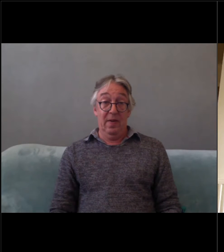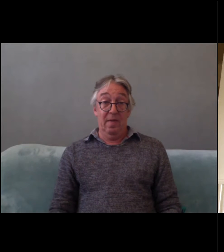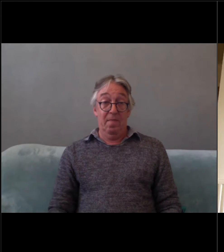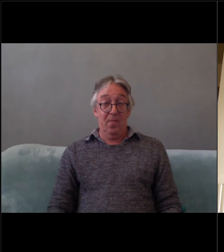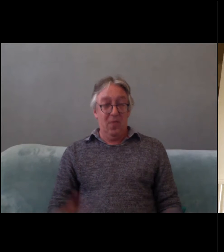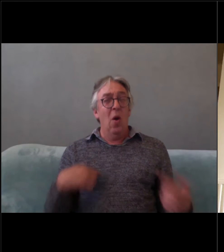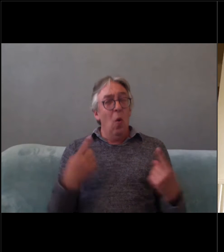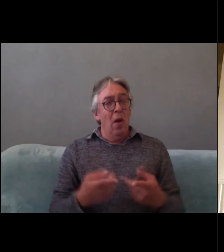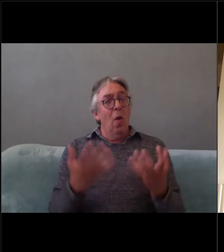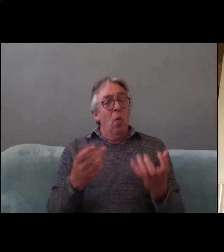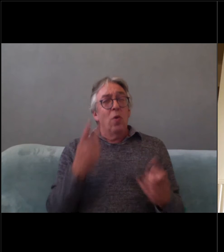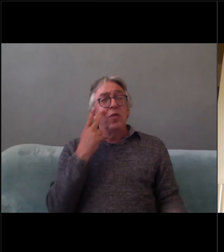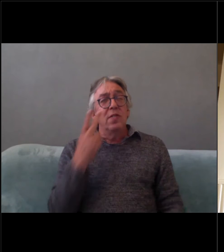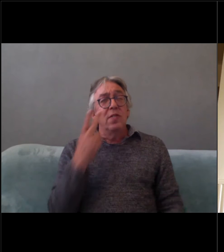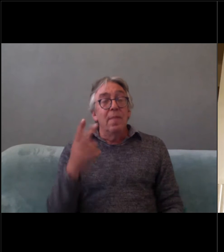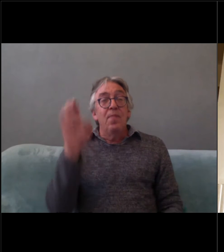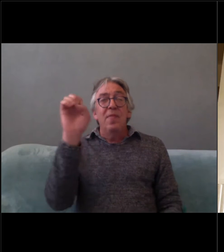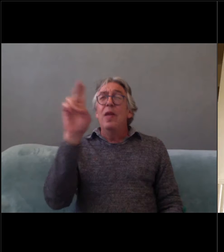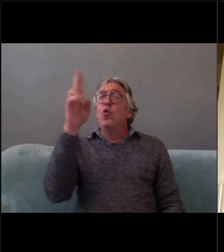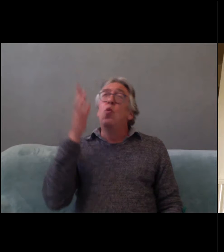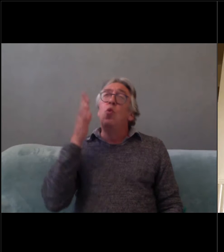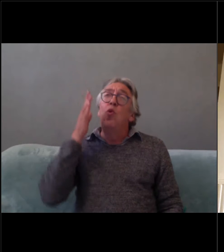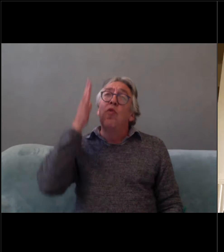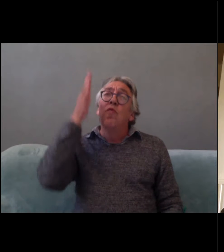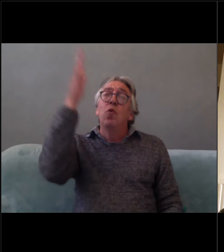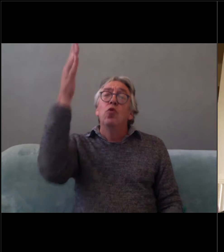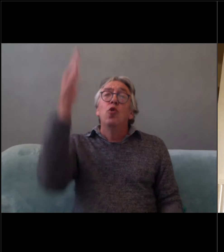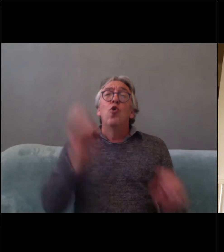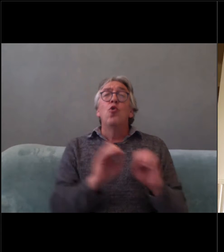against any European citizens. Thank you.